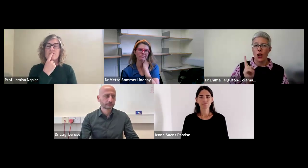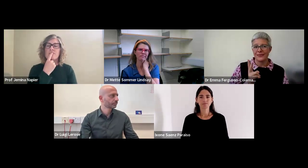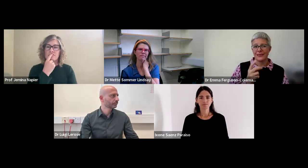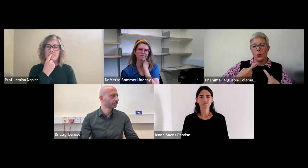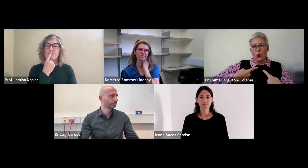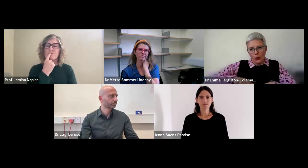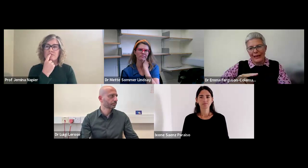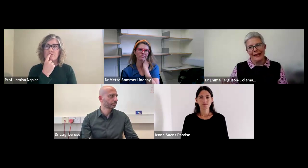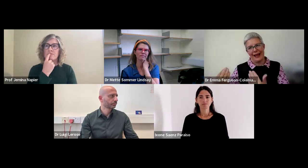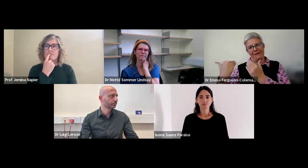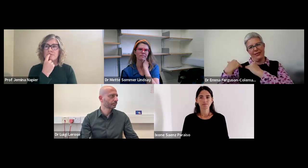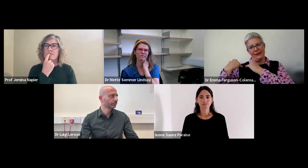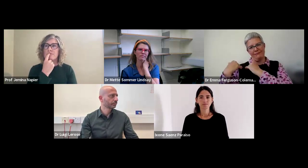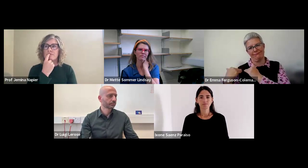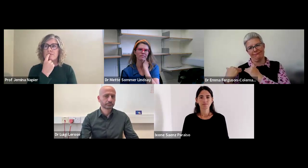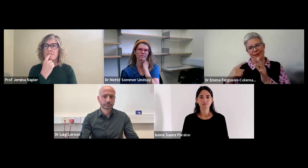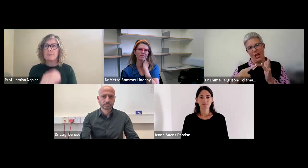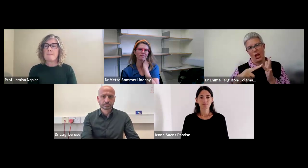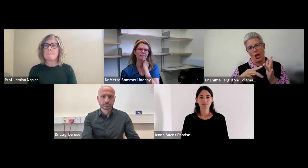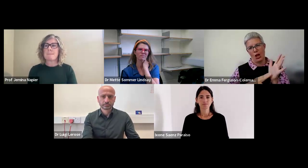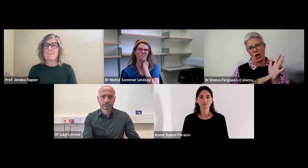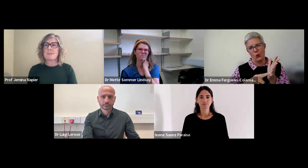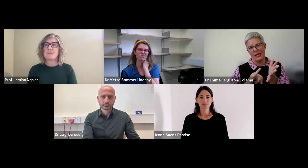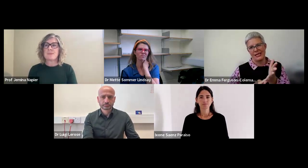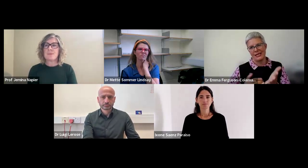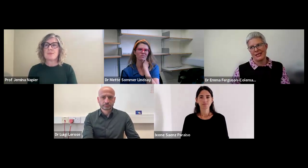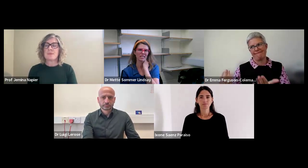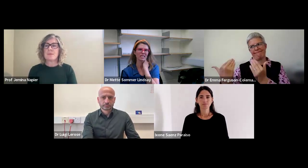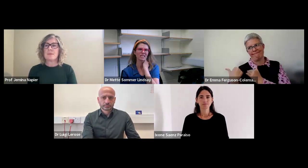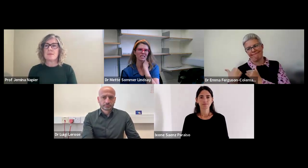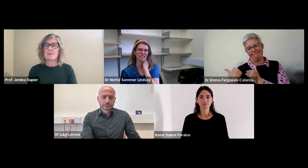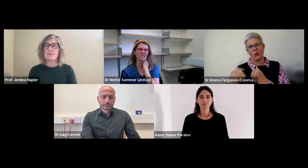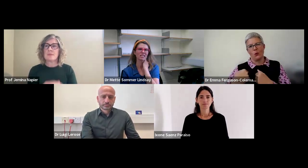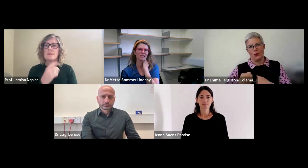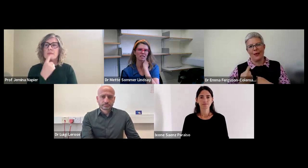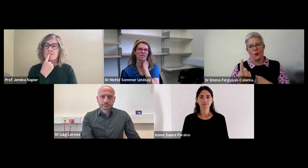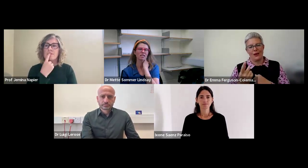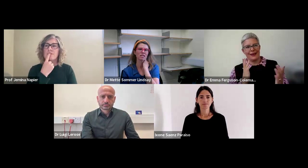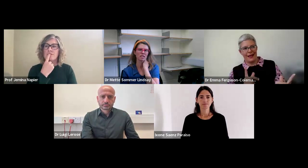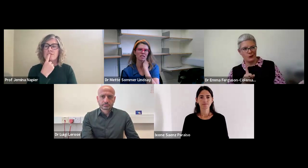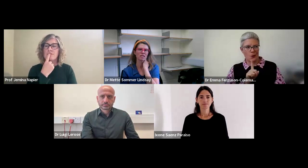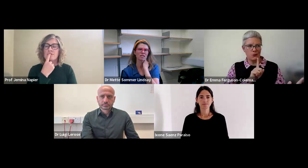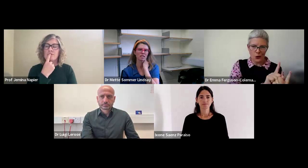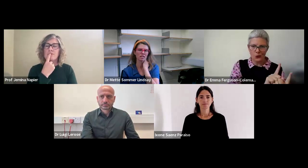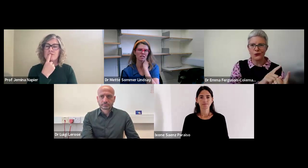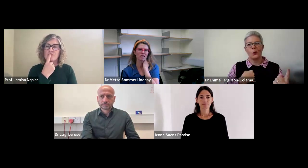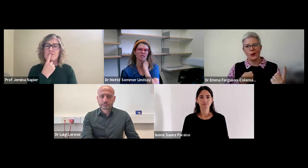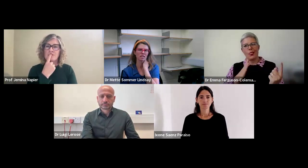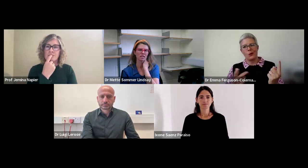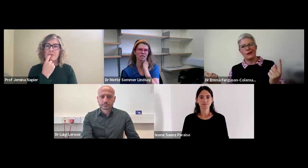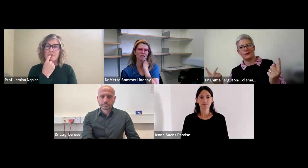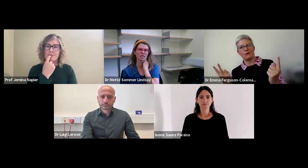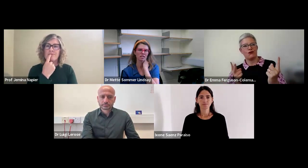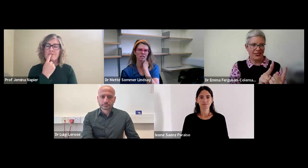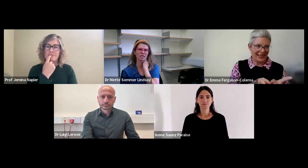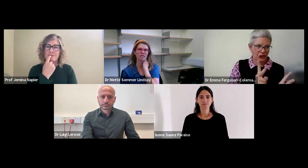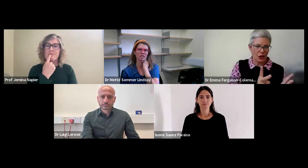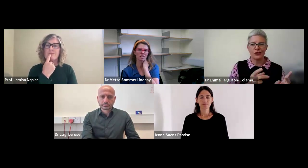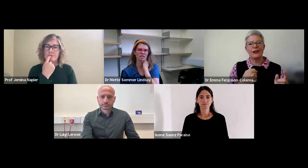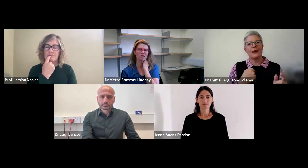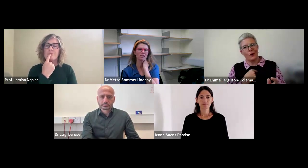questions. I think often again, we have the onus of the ones who have to make that approach, the